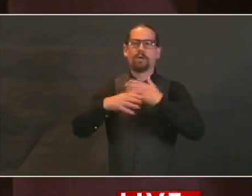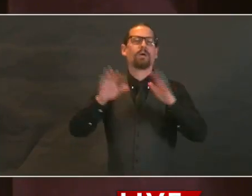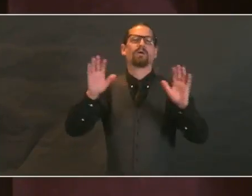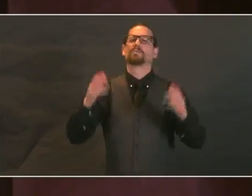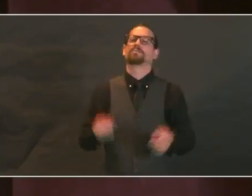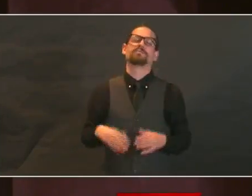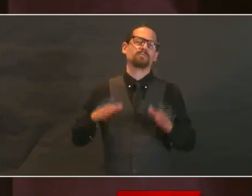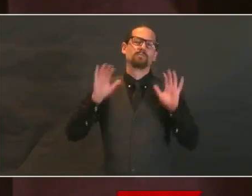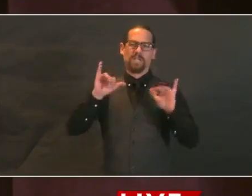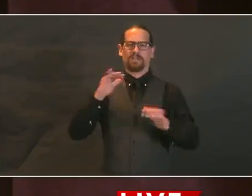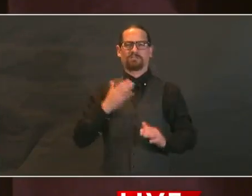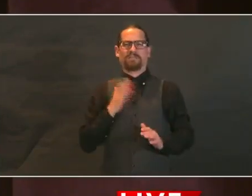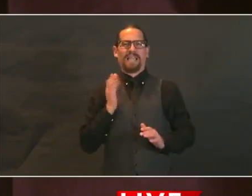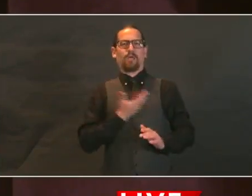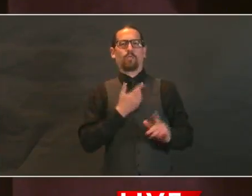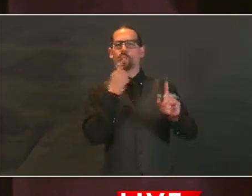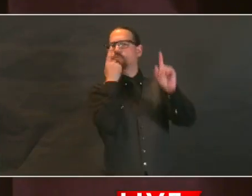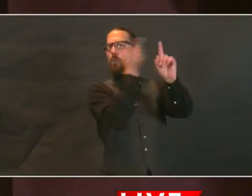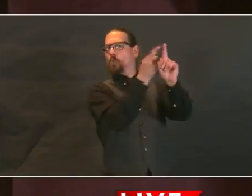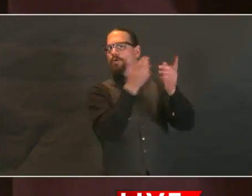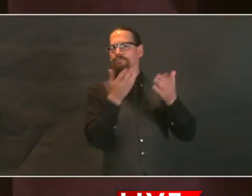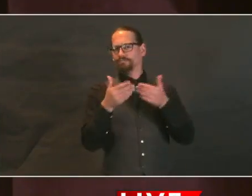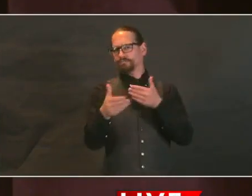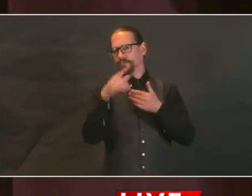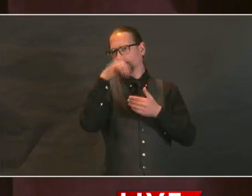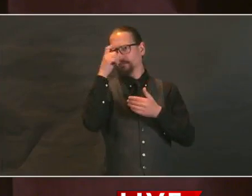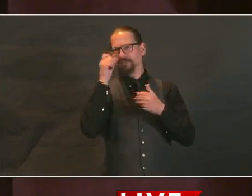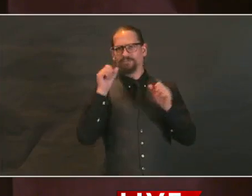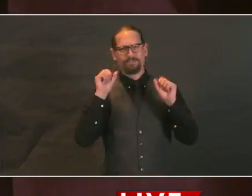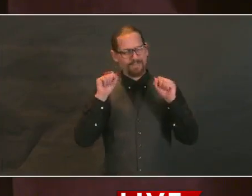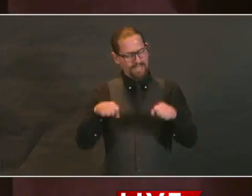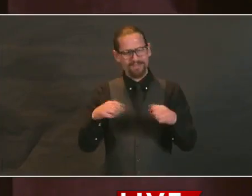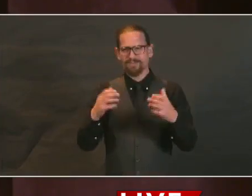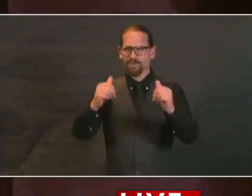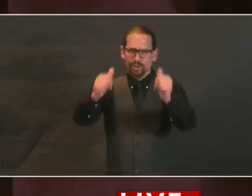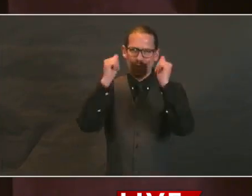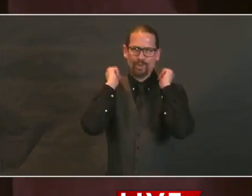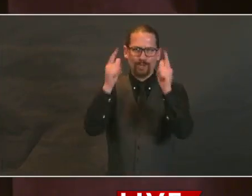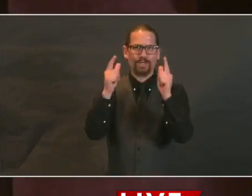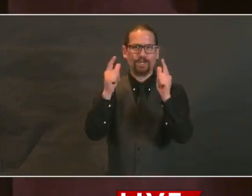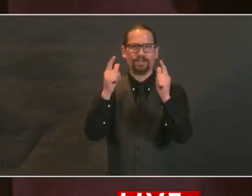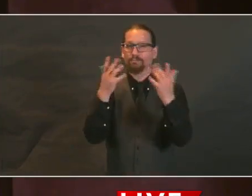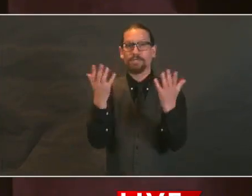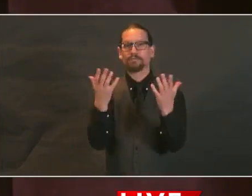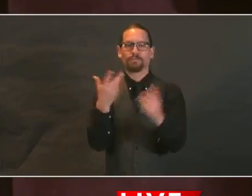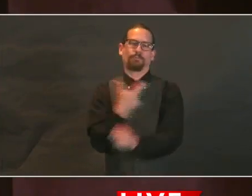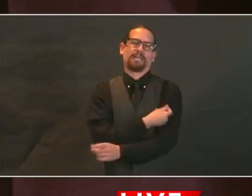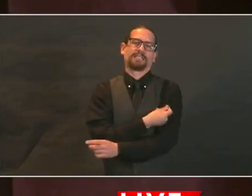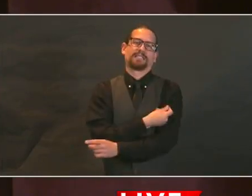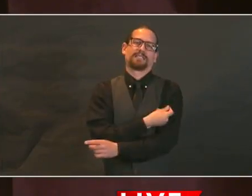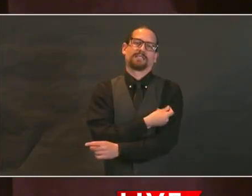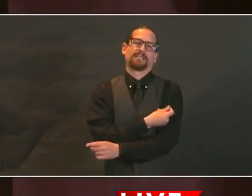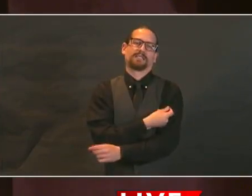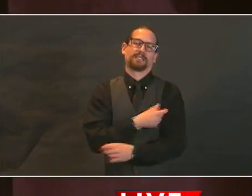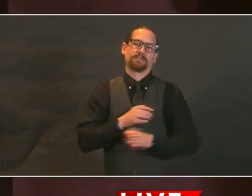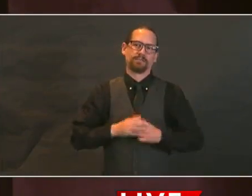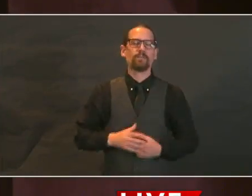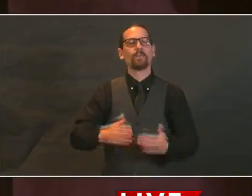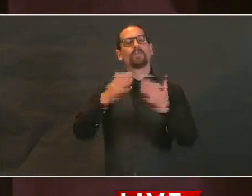GOING TO BE GREAT. THE SUMMIT. WE'RE ALL GOING TO HAVE A GREAT SUMMER THAT HAS BEEN GOAL. BUT TO MAKE THAT HAPPEN. WE NEED EVERYONE TO GET